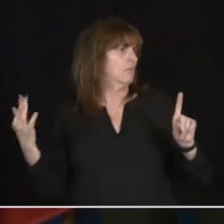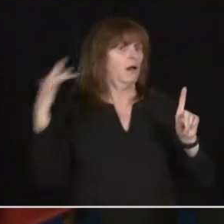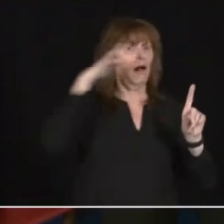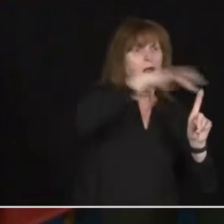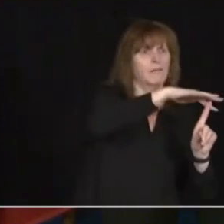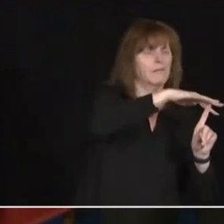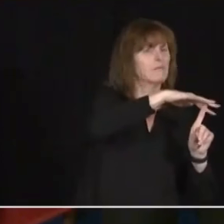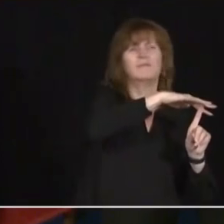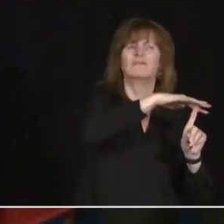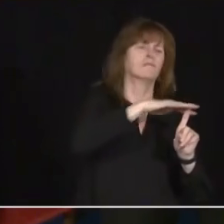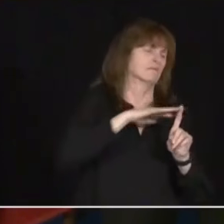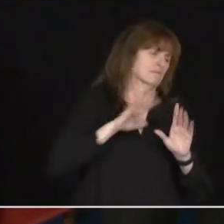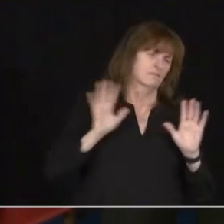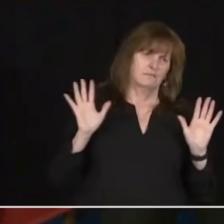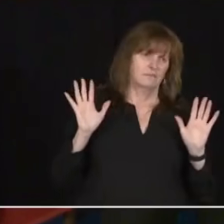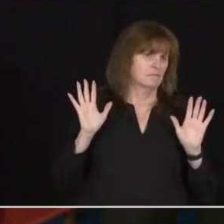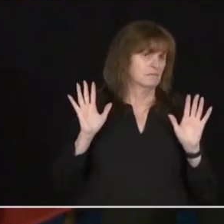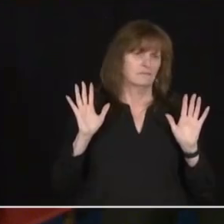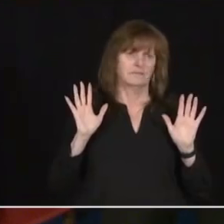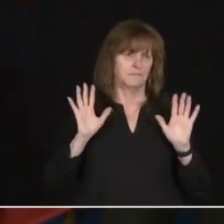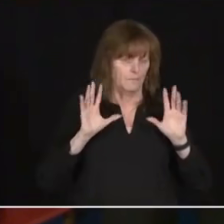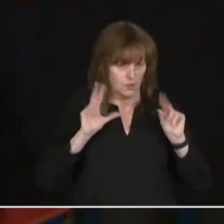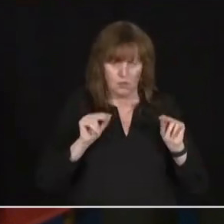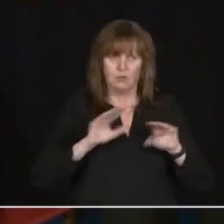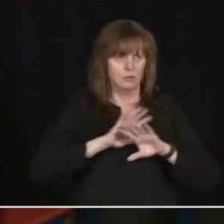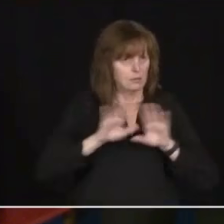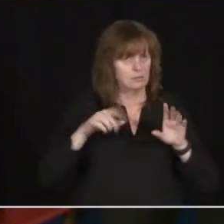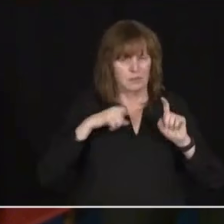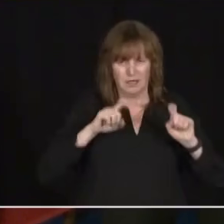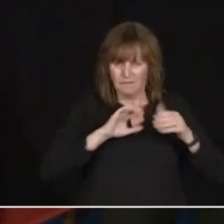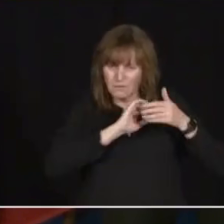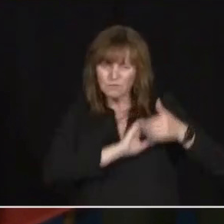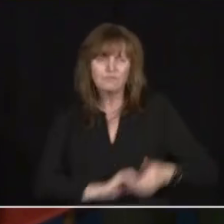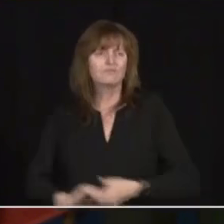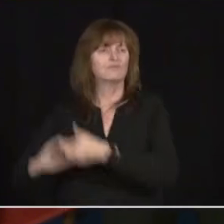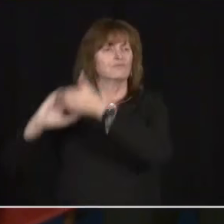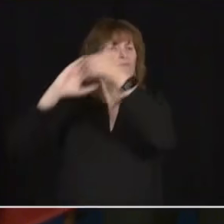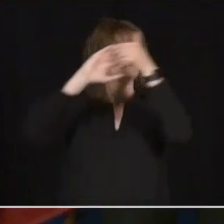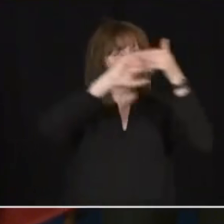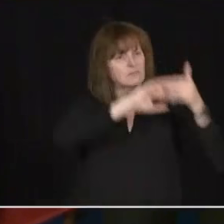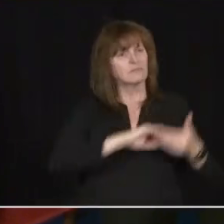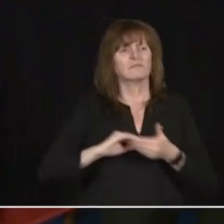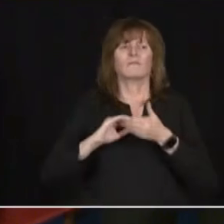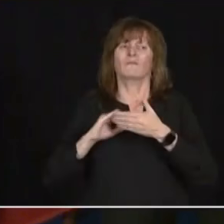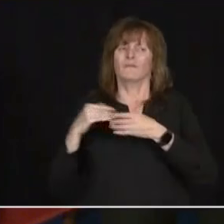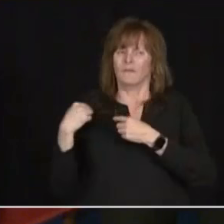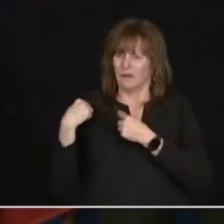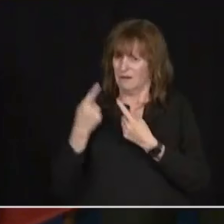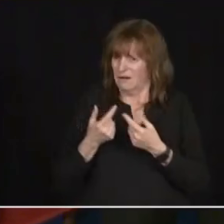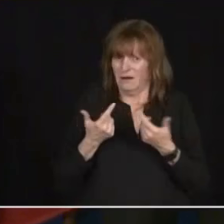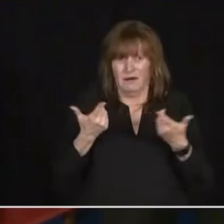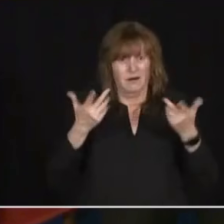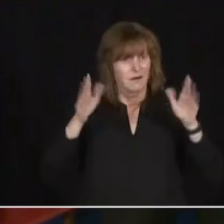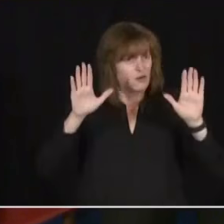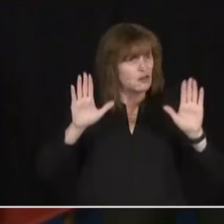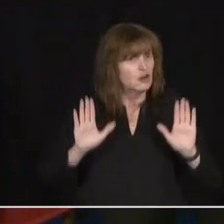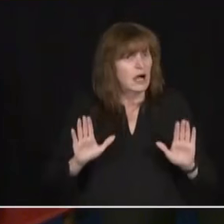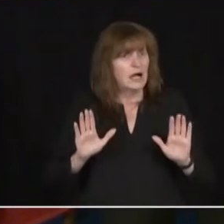And I don't think that would be very fair for that jurisdiction to have everyone coming in in one shot like that.